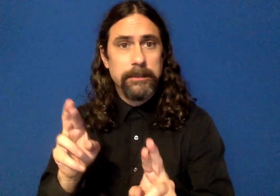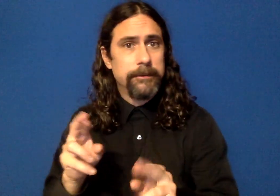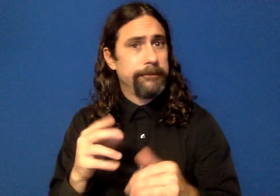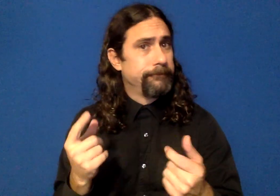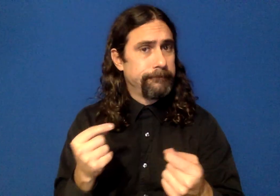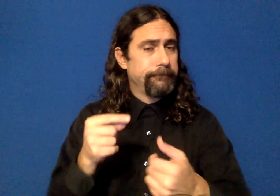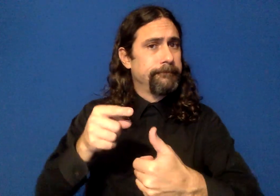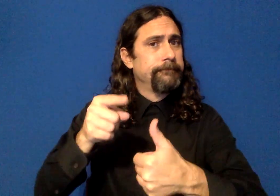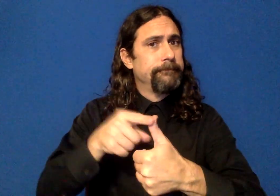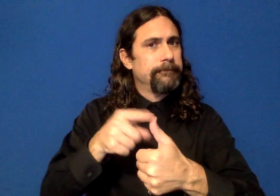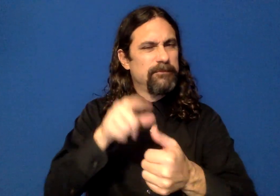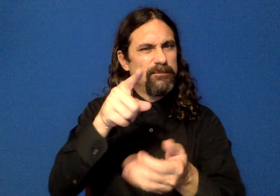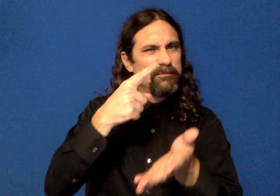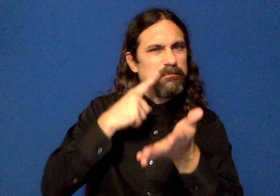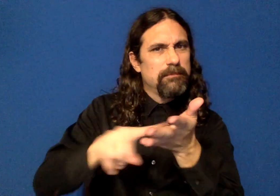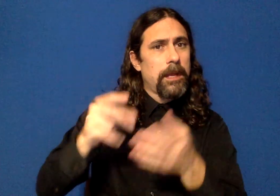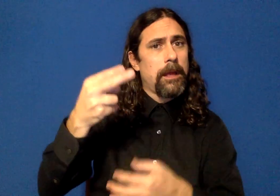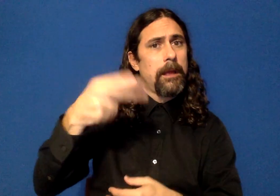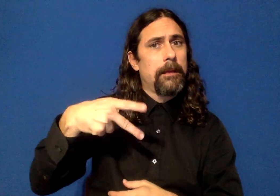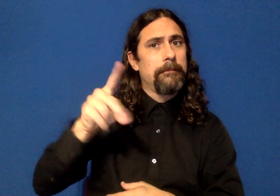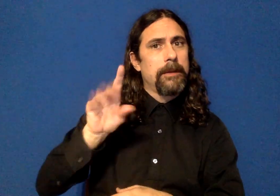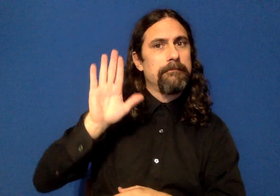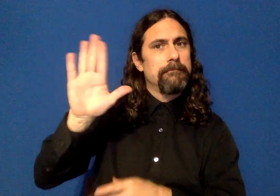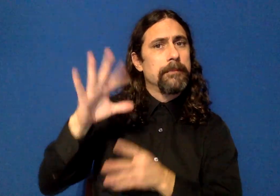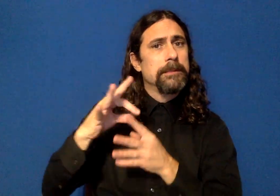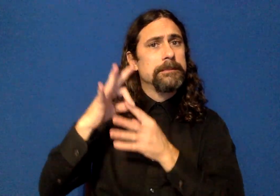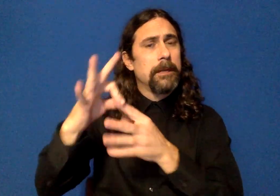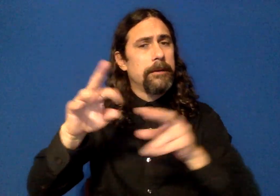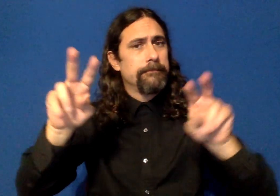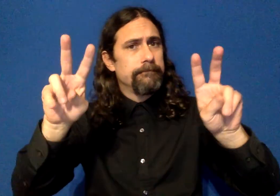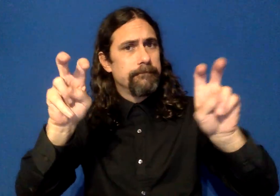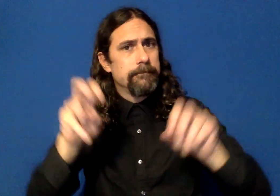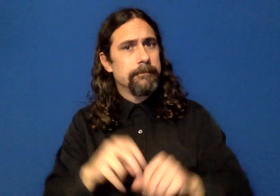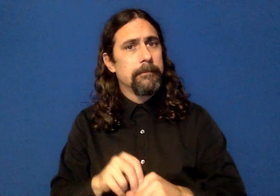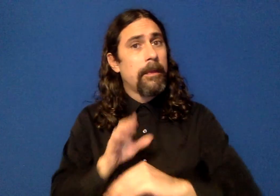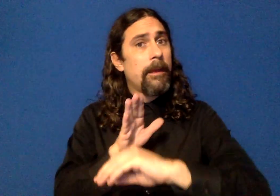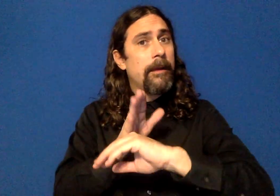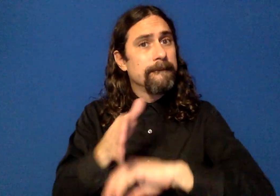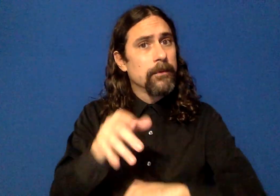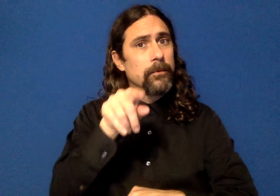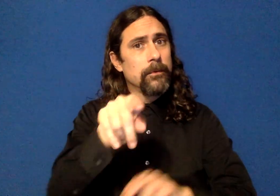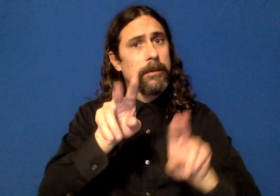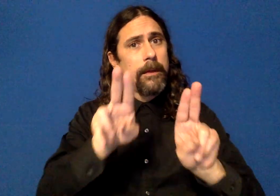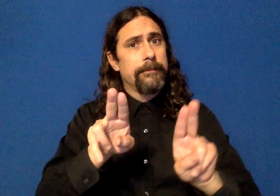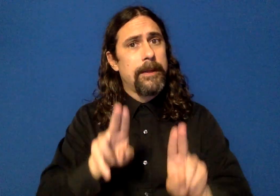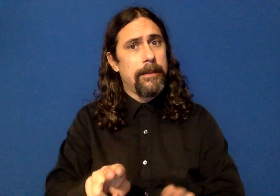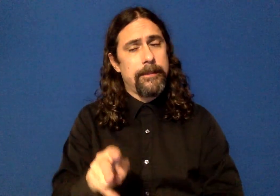Resources guide for the types of documents you may be asked to provide during the eligibility review.